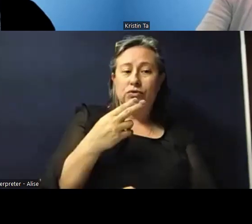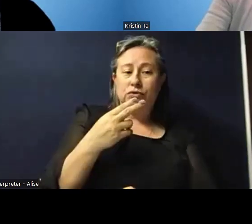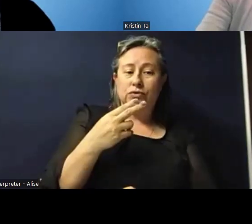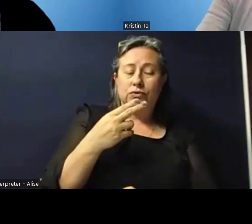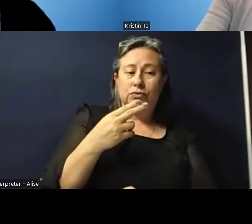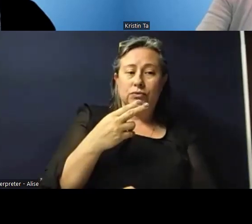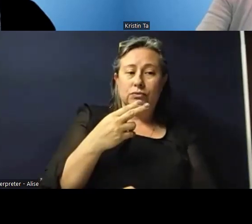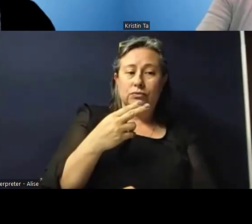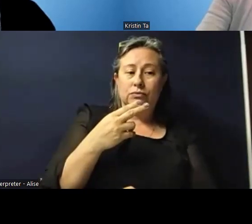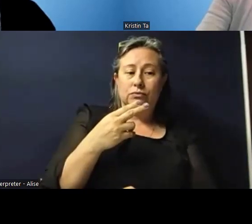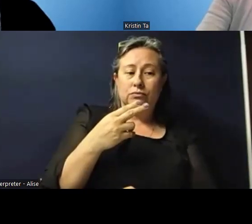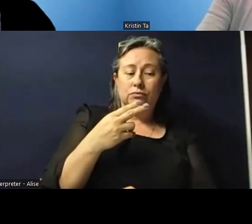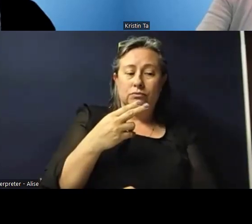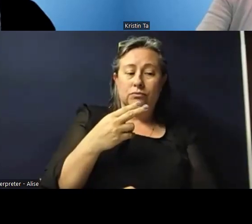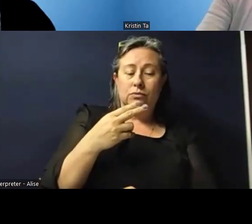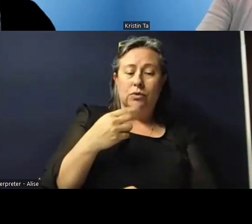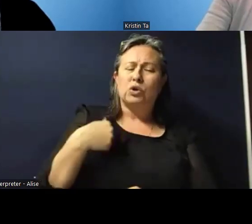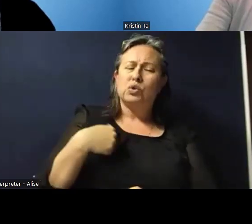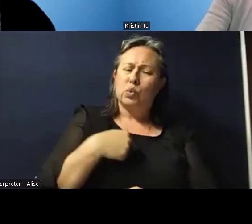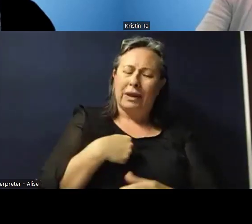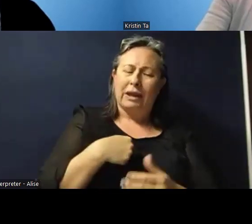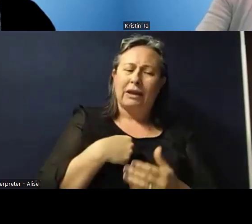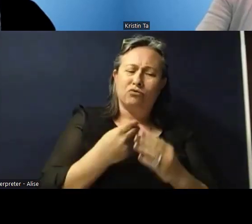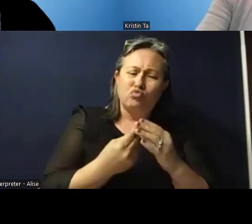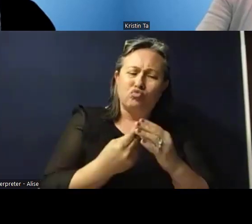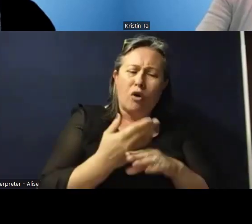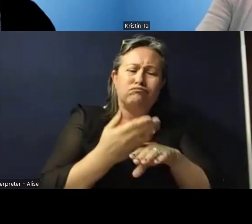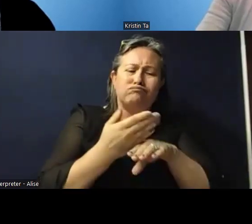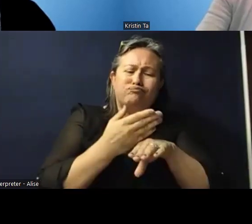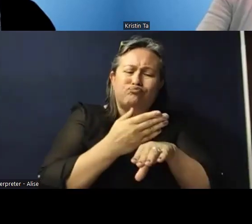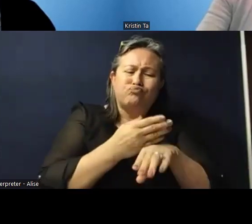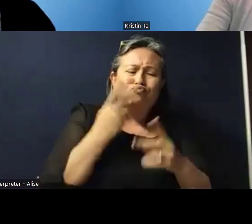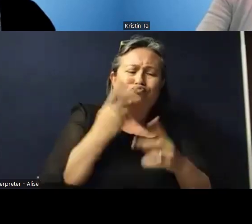As we've grown and learned more and seen more cases